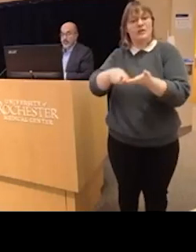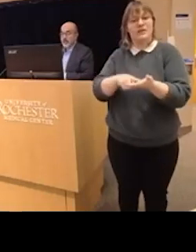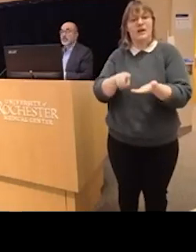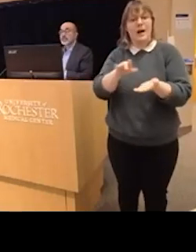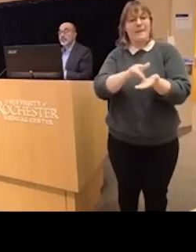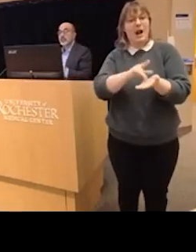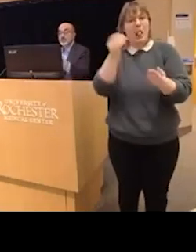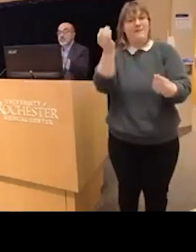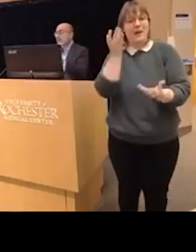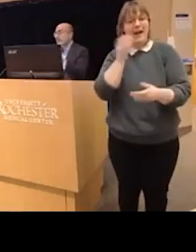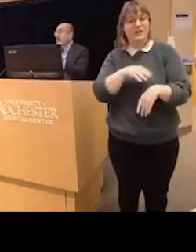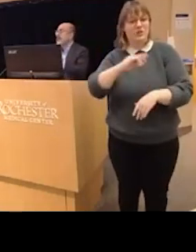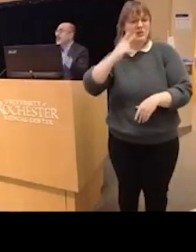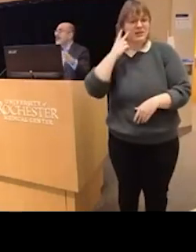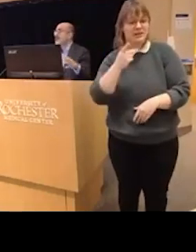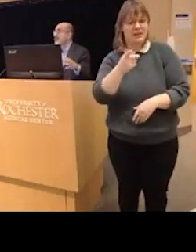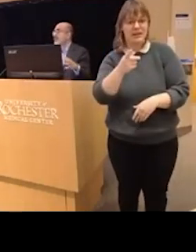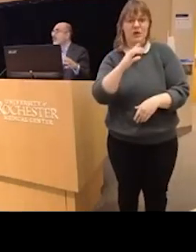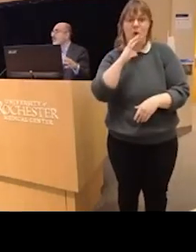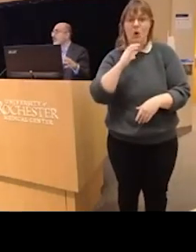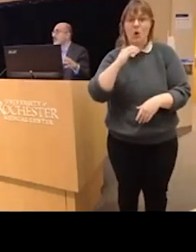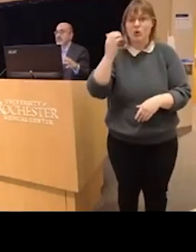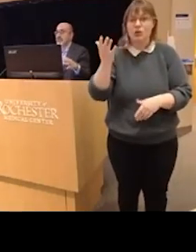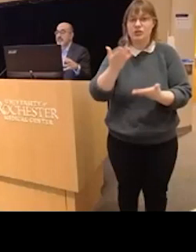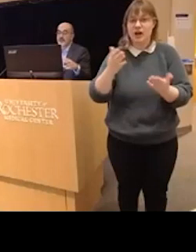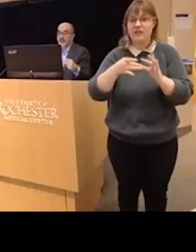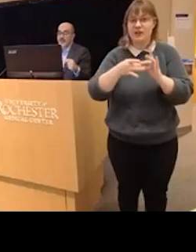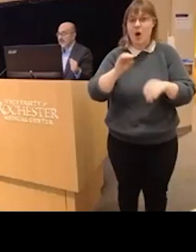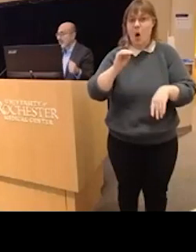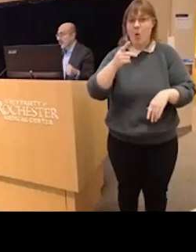um as you can tell you can see you know the older stuff on the opioids and and the negative a effect